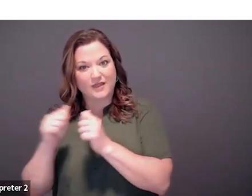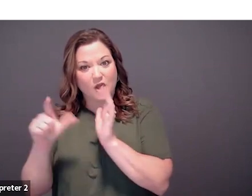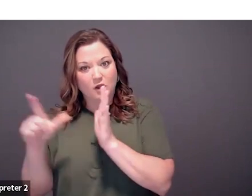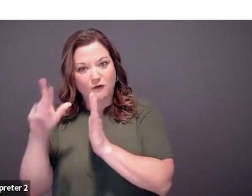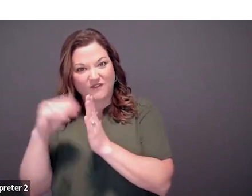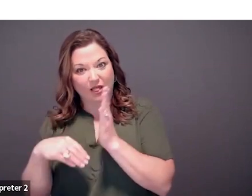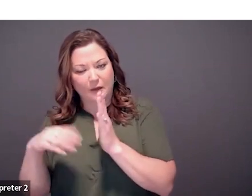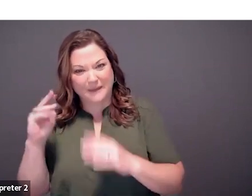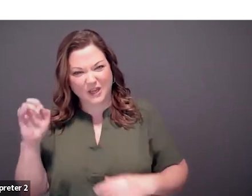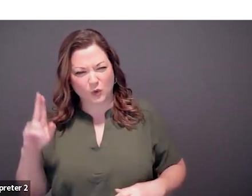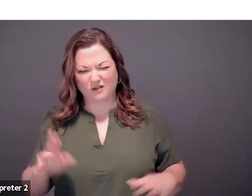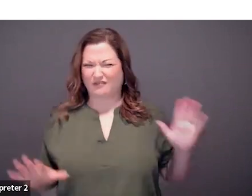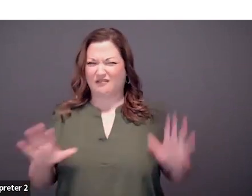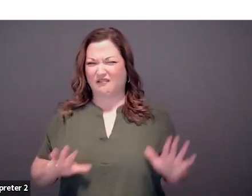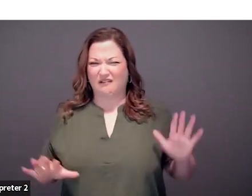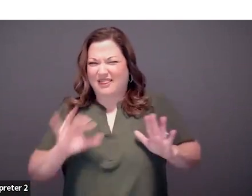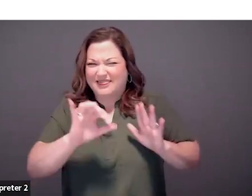That's not a very helpful label.